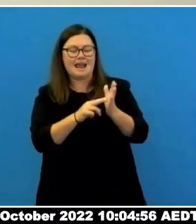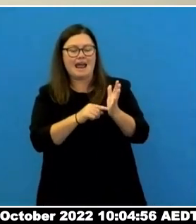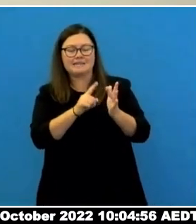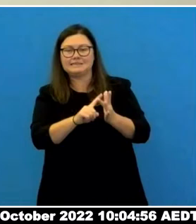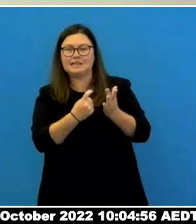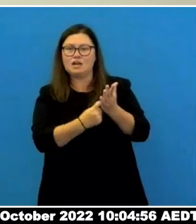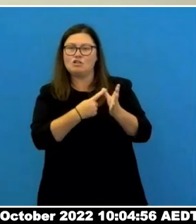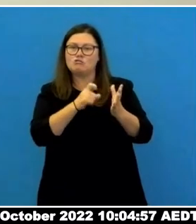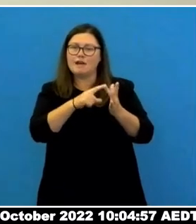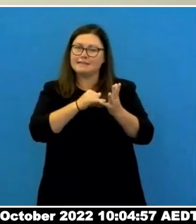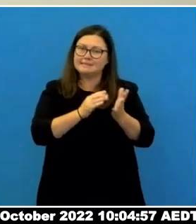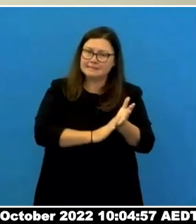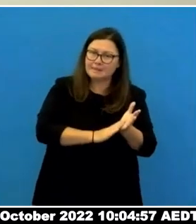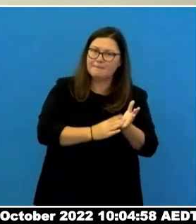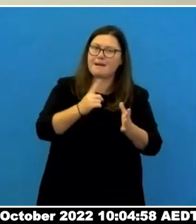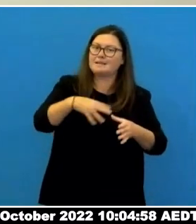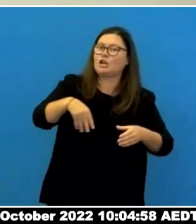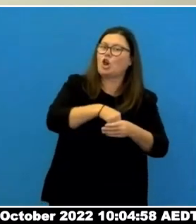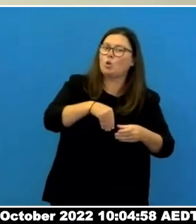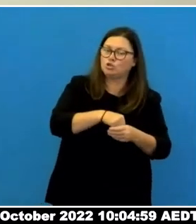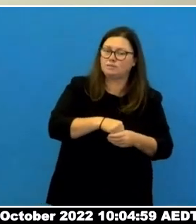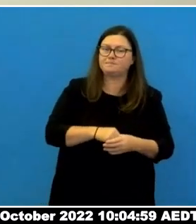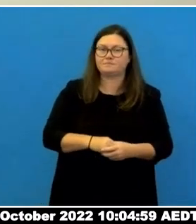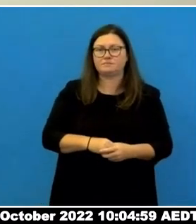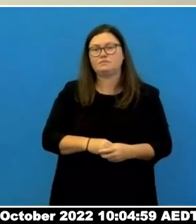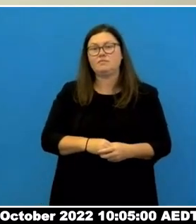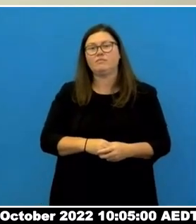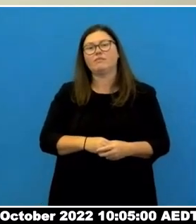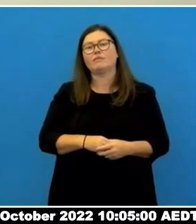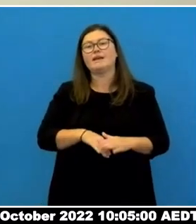Across the framework project and a campaign refreshed,